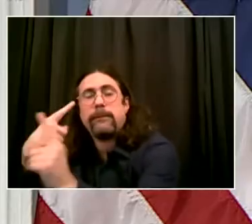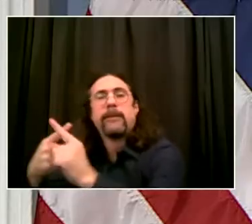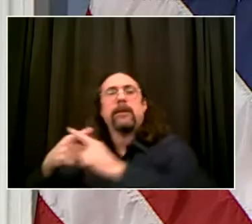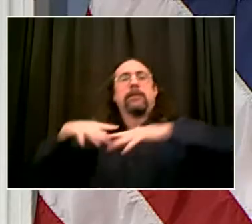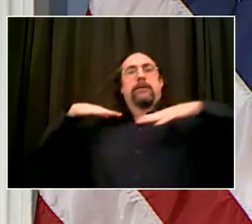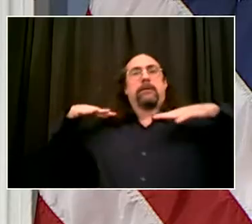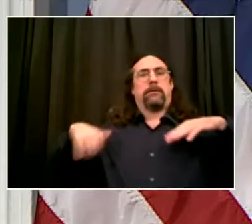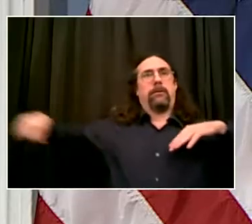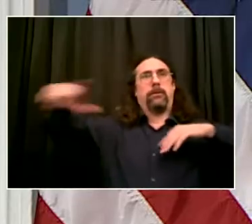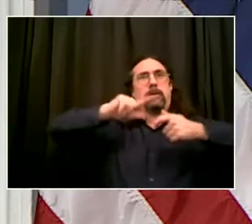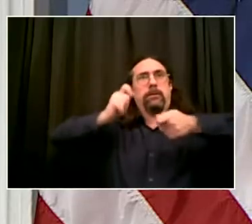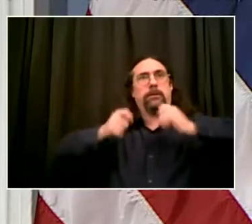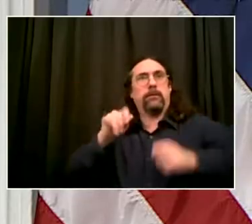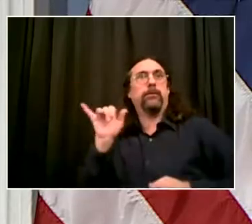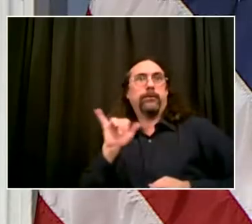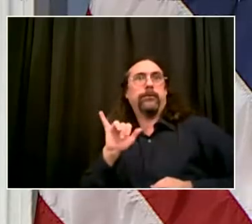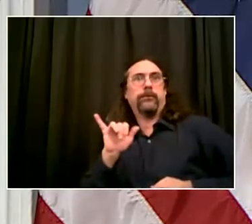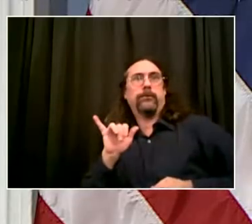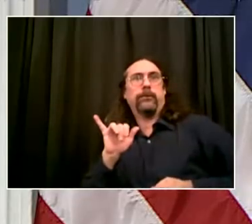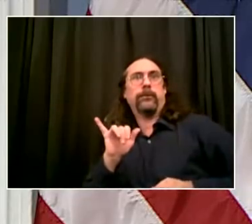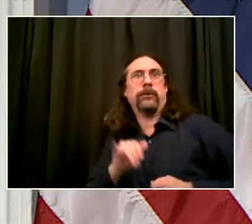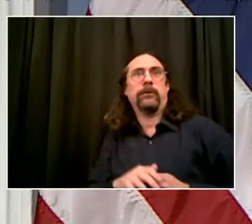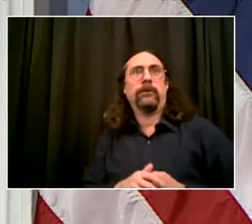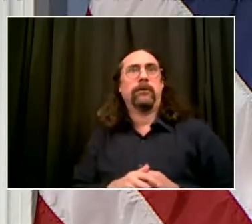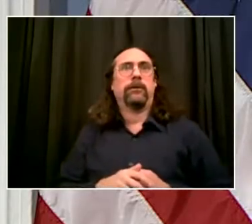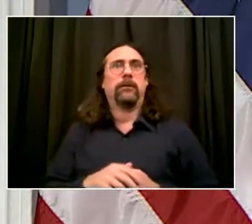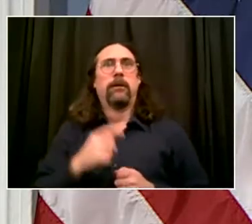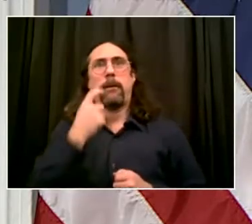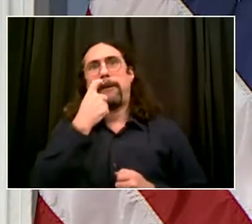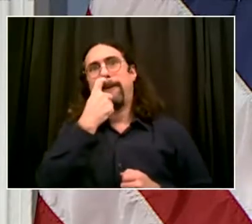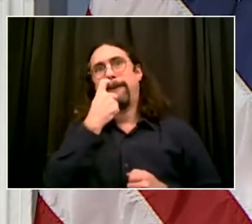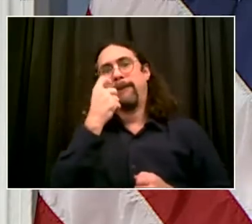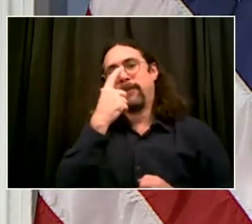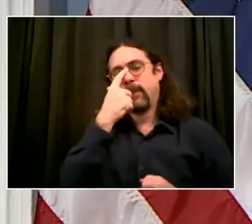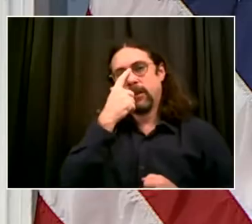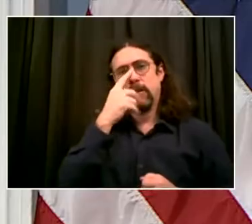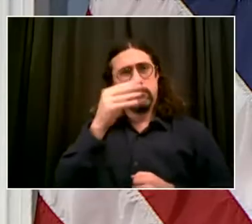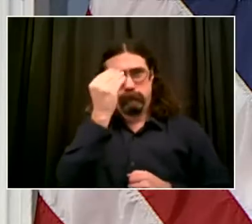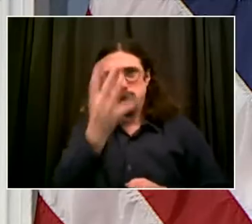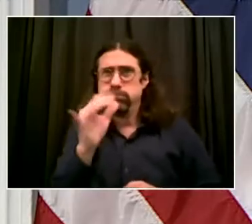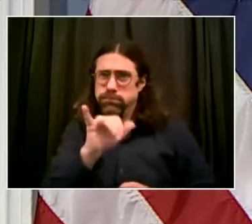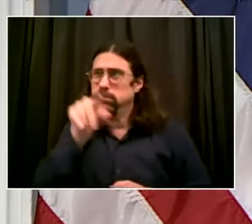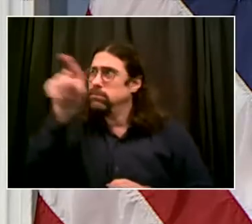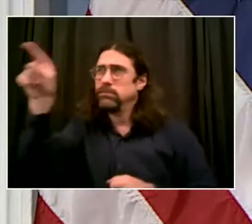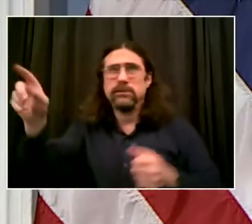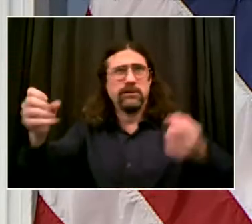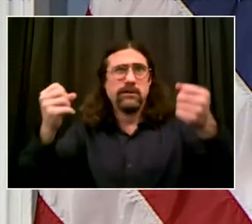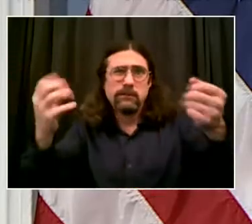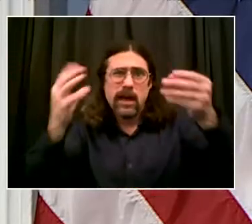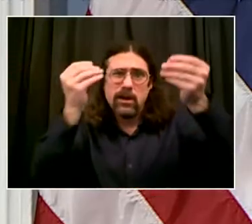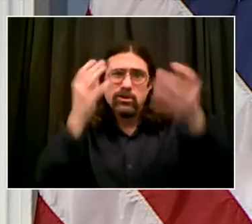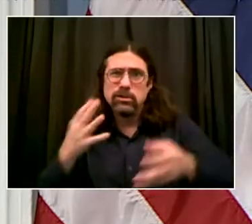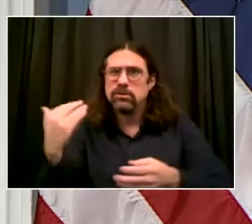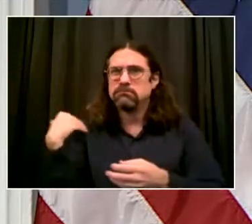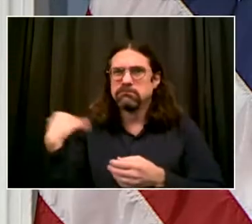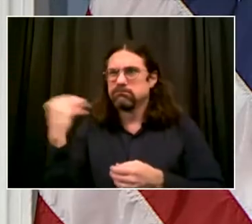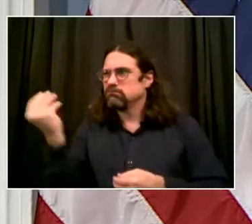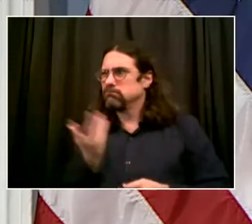BASIS, THEY HAHAE V EBENEN VERERY CLEAR THAT THERE HAS BEEN SOME LEARNING LOSSSS, OPPORTUNITY LOST. WHAT WE WANT TO BE ABLE TO DO IS ORGANIZE OURSELVES HAVE A PLAN WE CAN